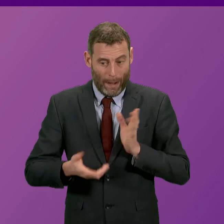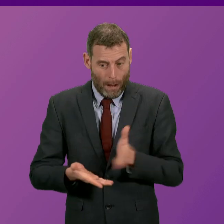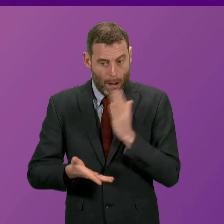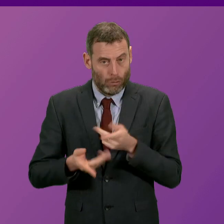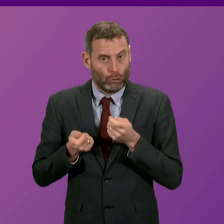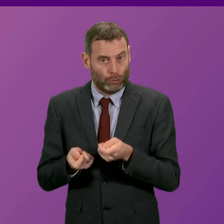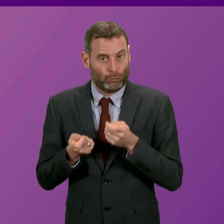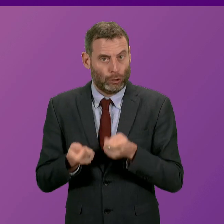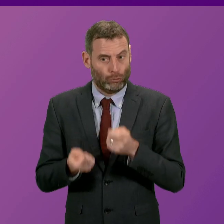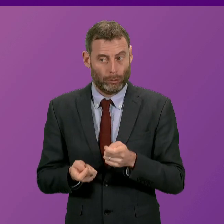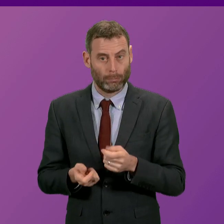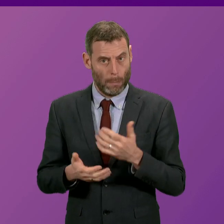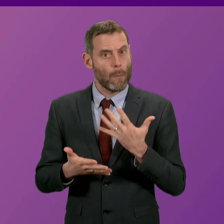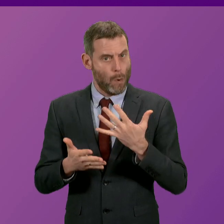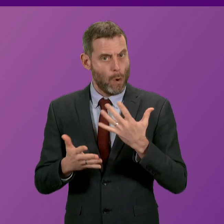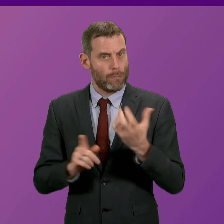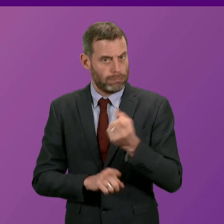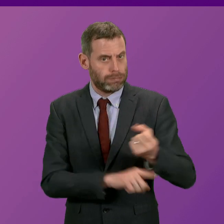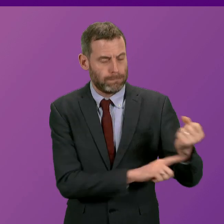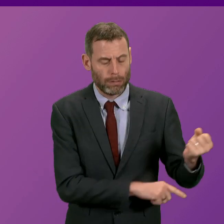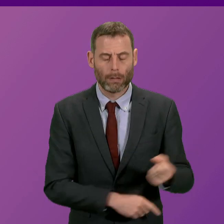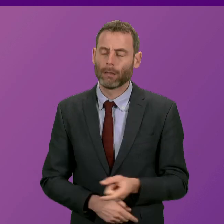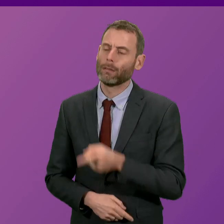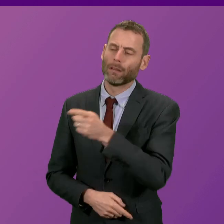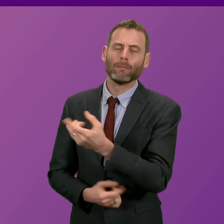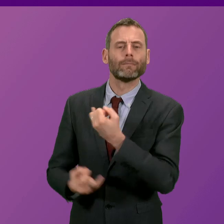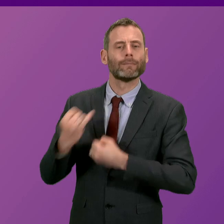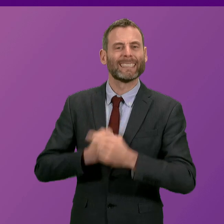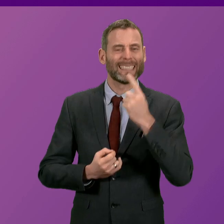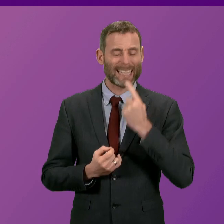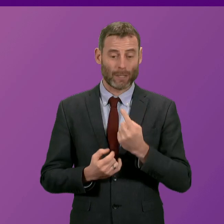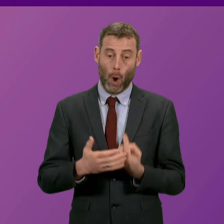Mr Sarwar asked about the “squandering” of the opportunity. The only squandering